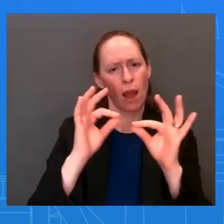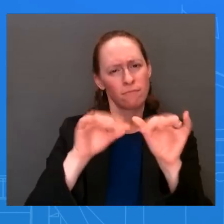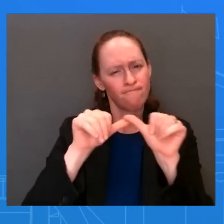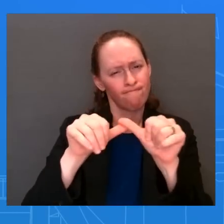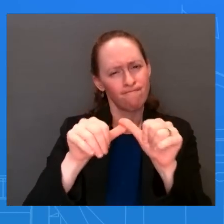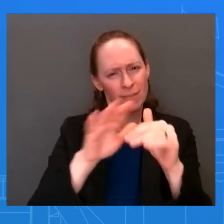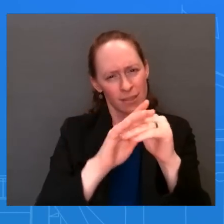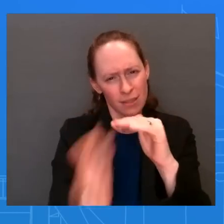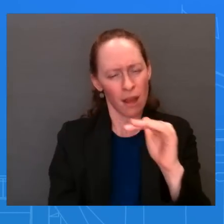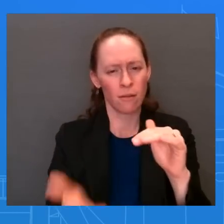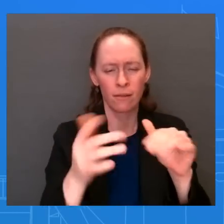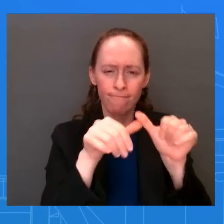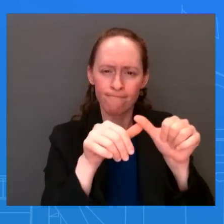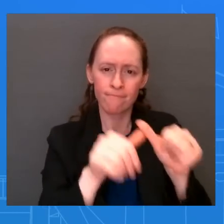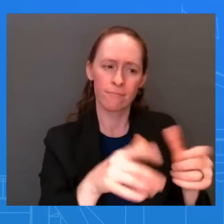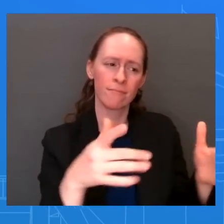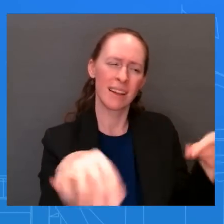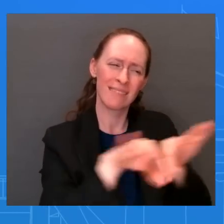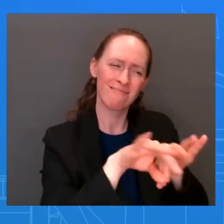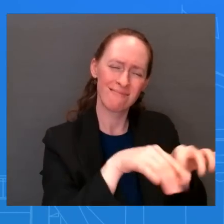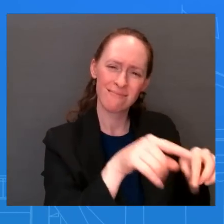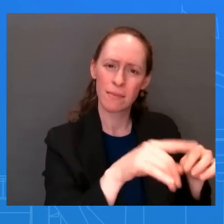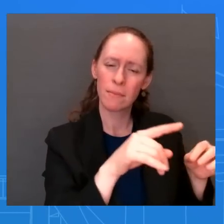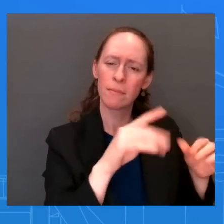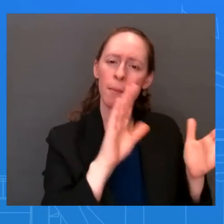House Republicans are advancing an economic plan